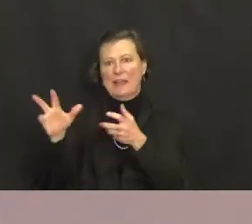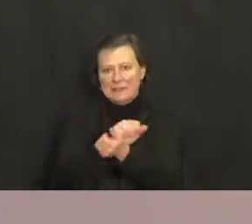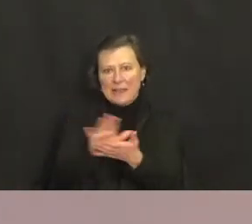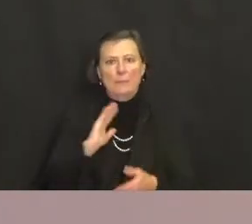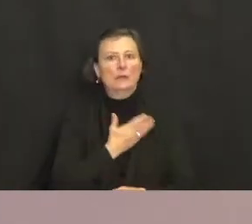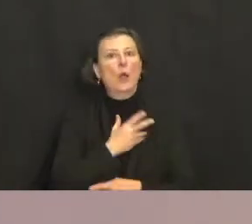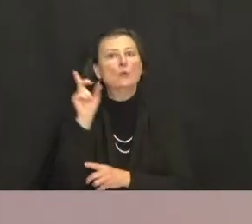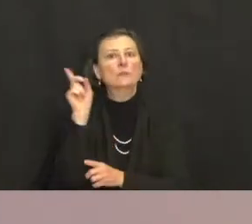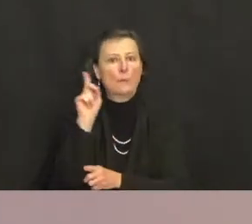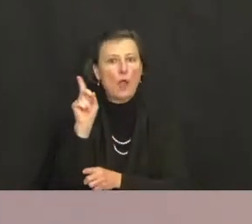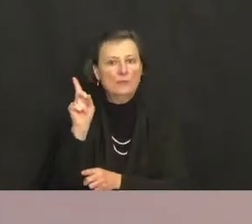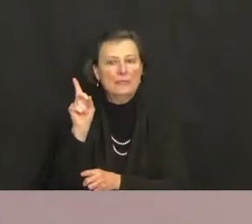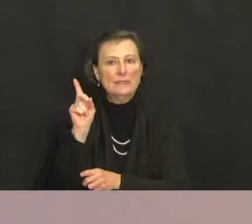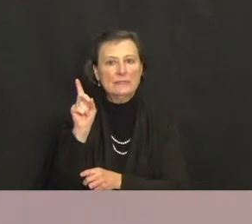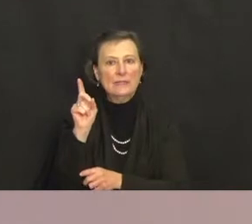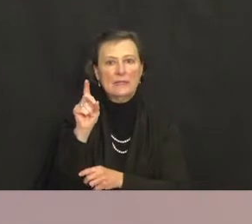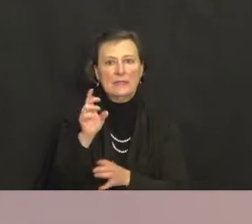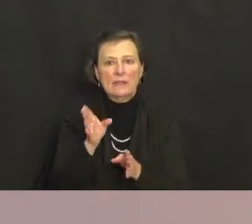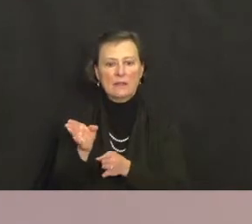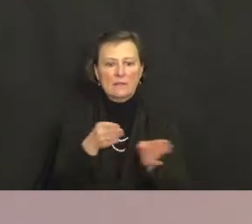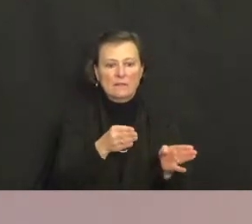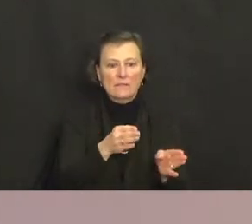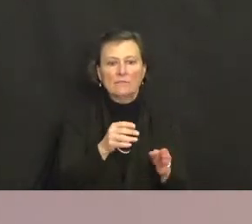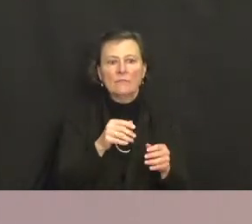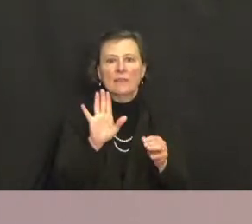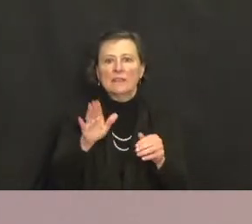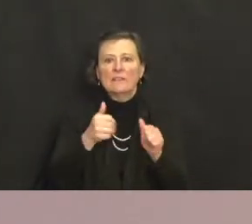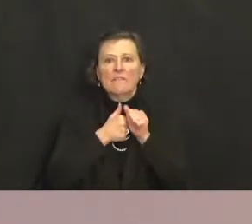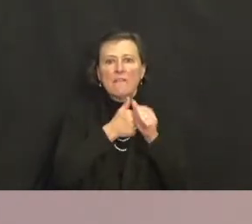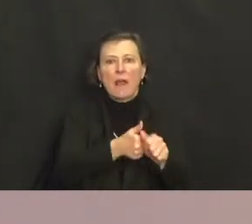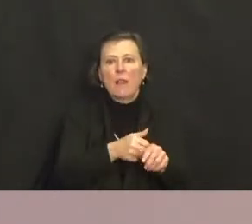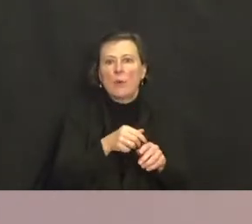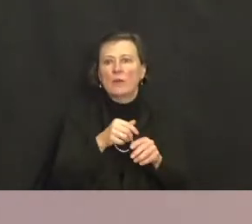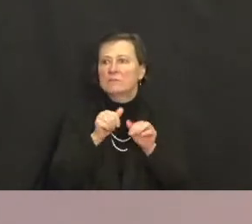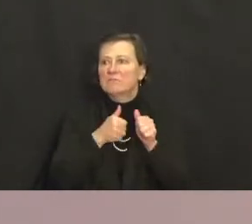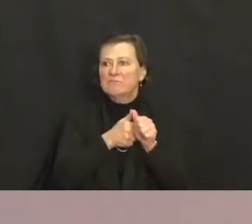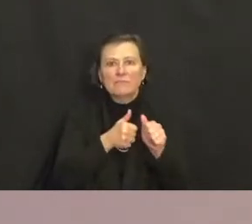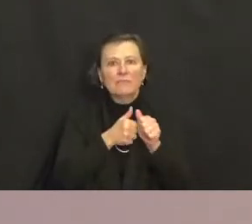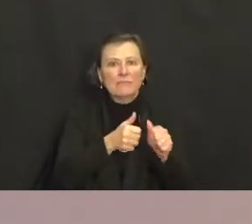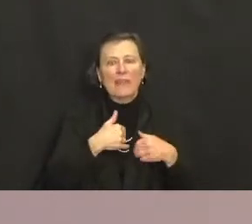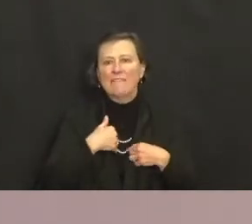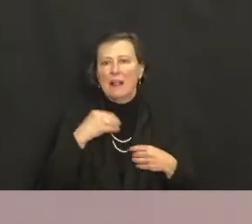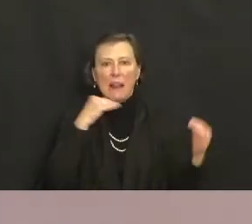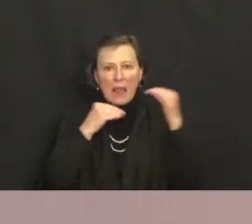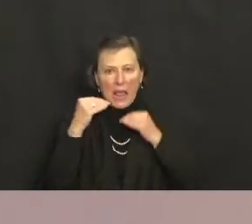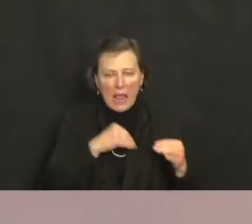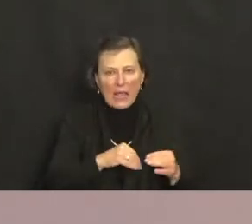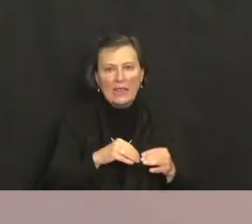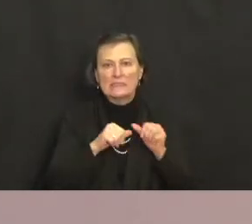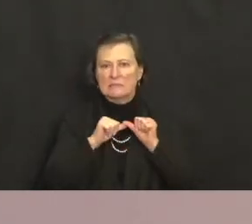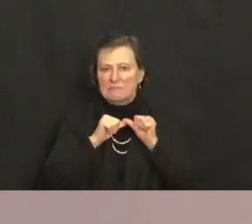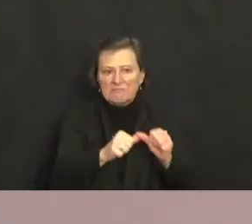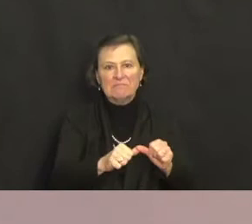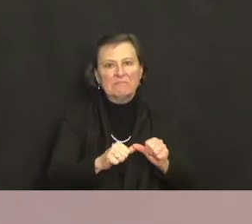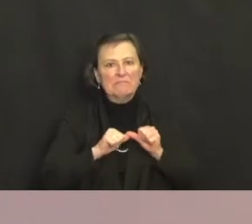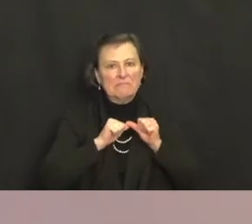He has misled his followers with an unending fountain of lies about the integrity of the recent election.